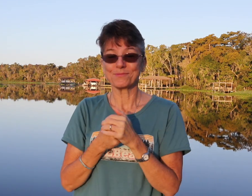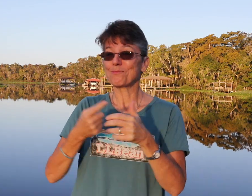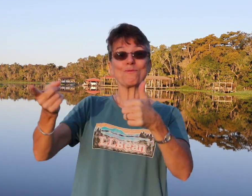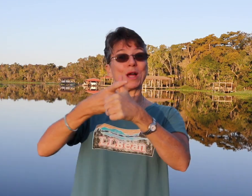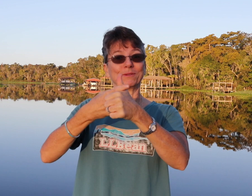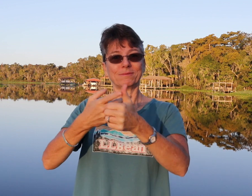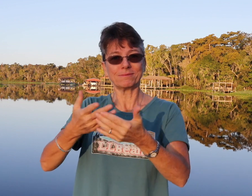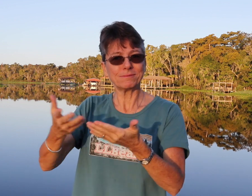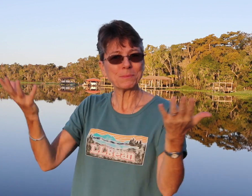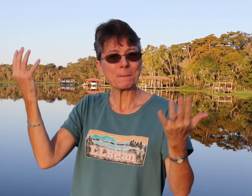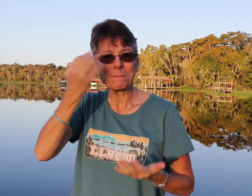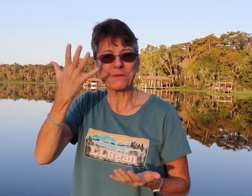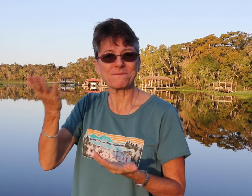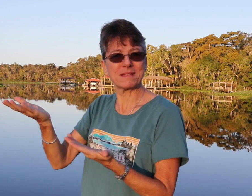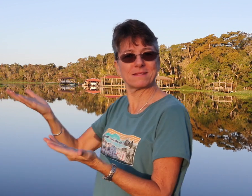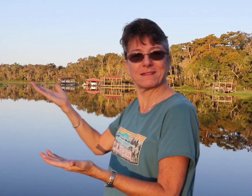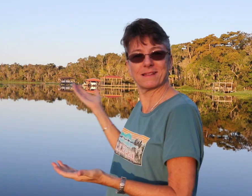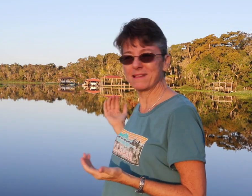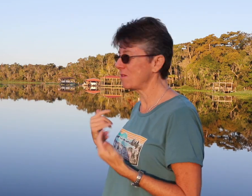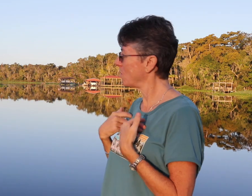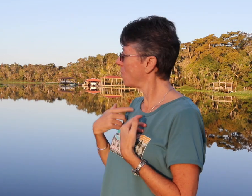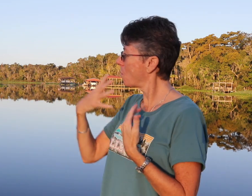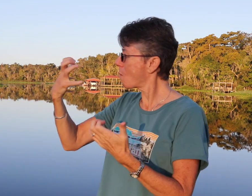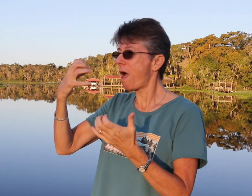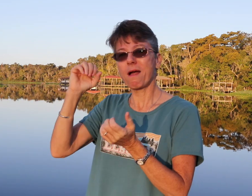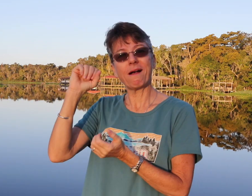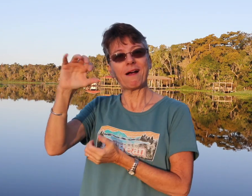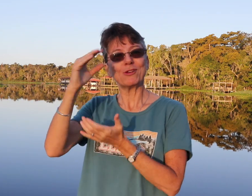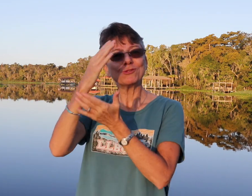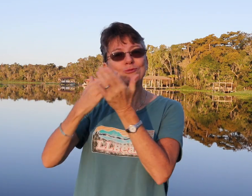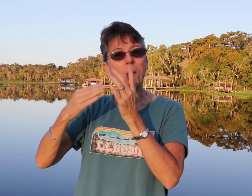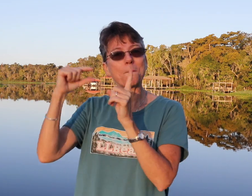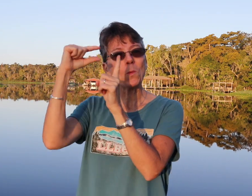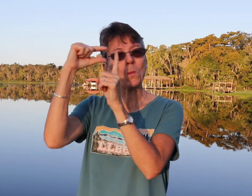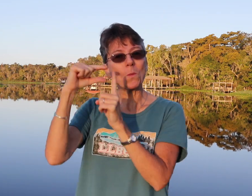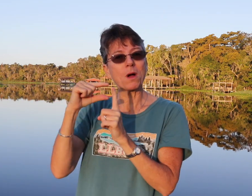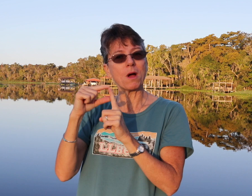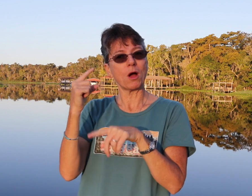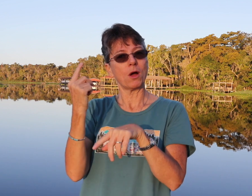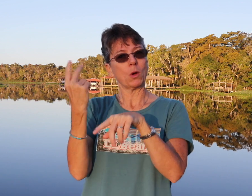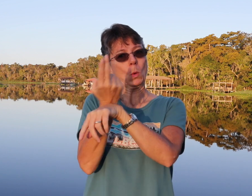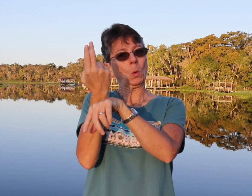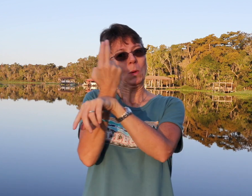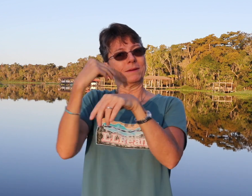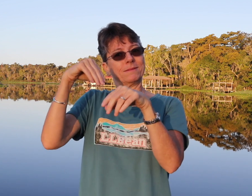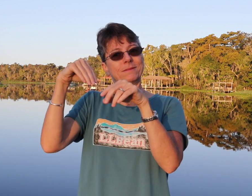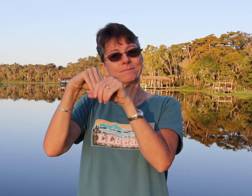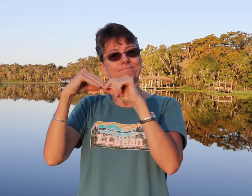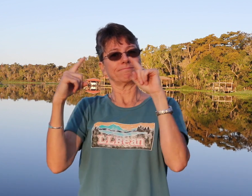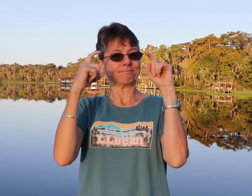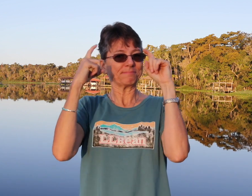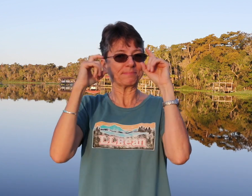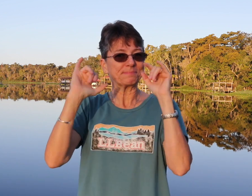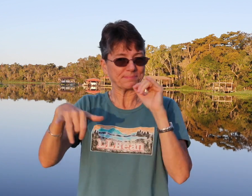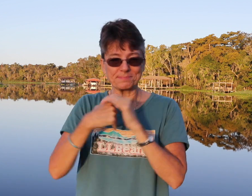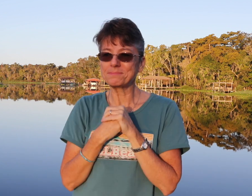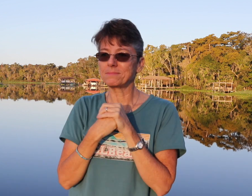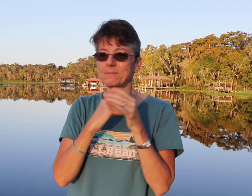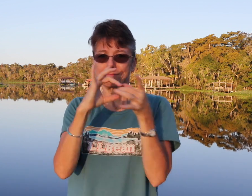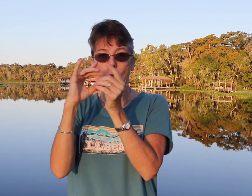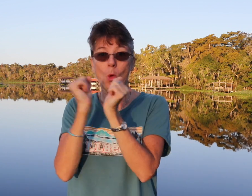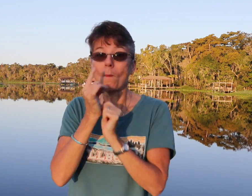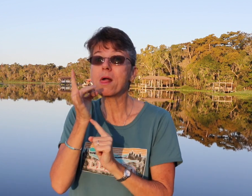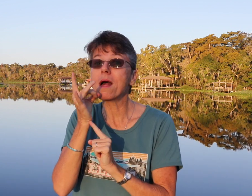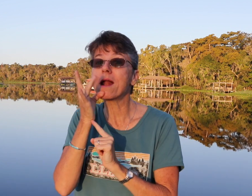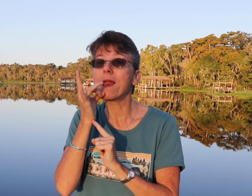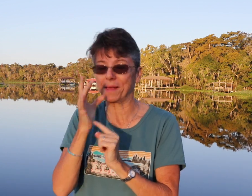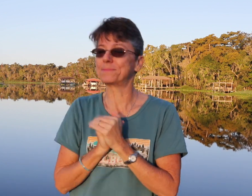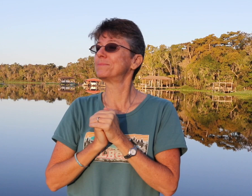IT IS SO BEAUTIFUL OUTSIDE, RIGHT? I ALSO WANT TO DISCUSS A FEW TERMS COMMONLY USED IN PHOTOGRAPHY RELATED TO LIGHT.